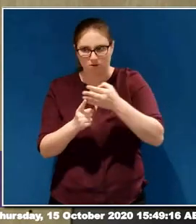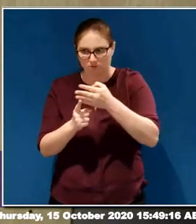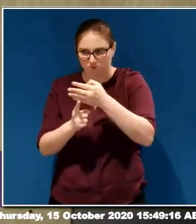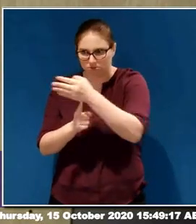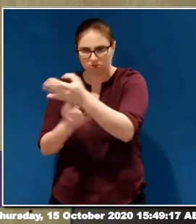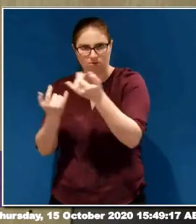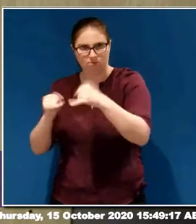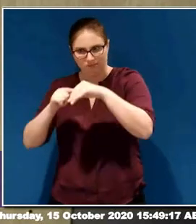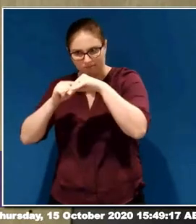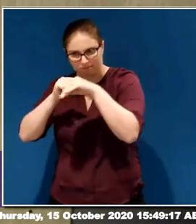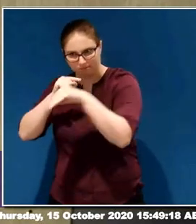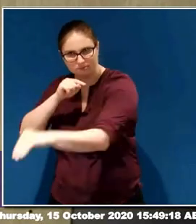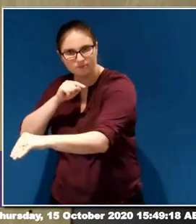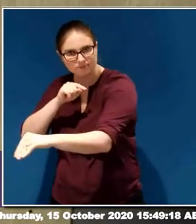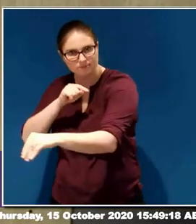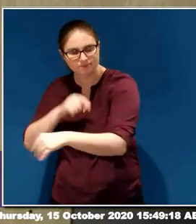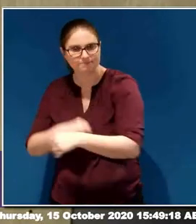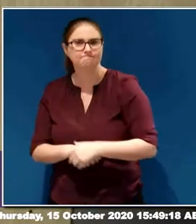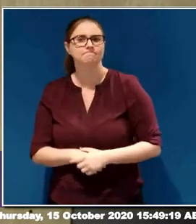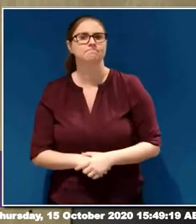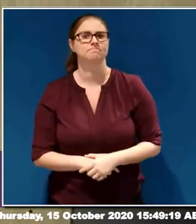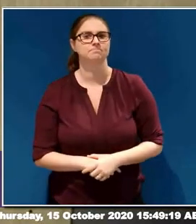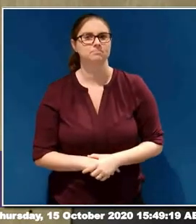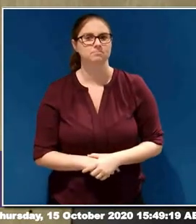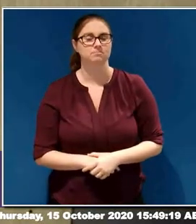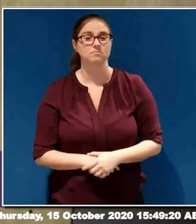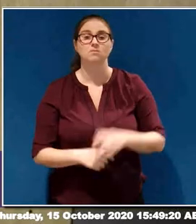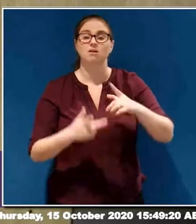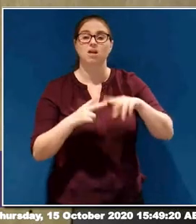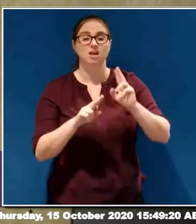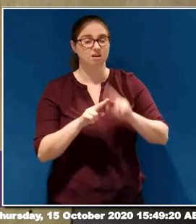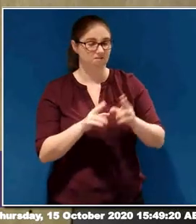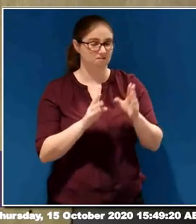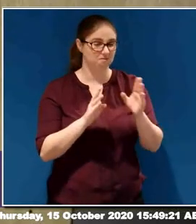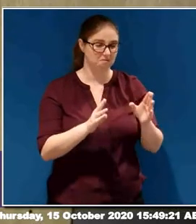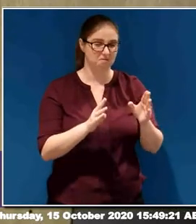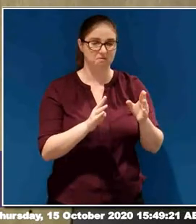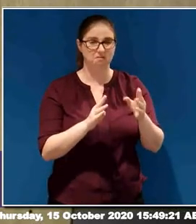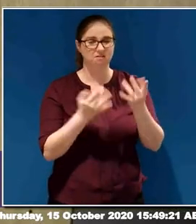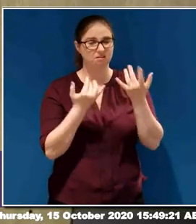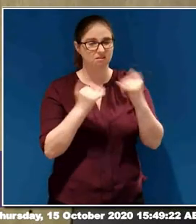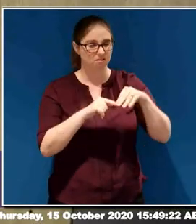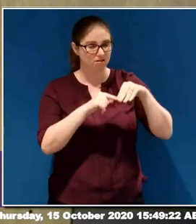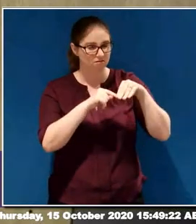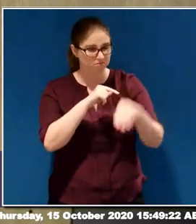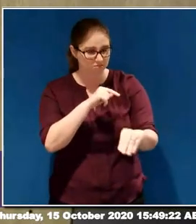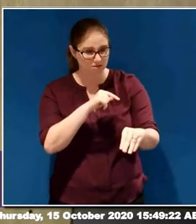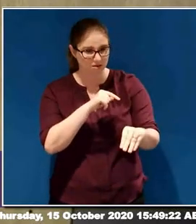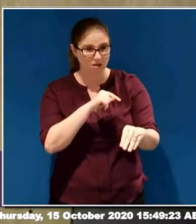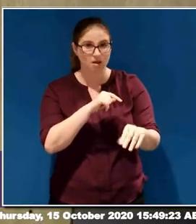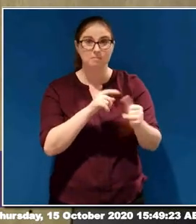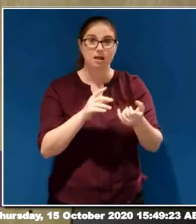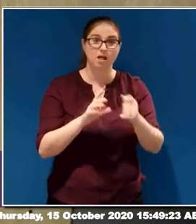have a series of negative experiences, that trajectory can be very dire, indeed.